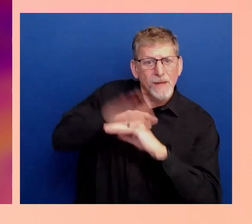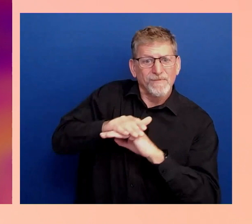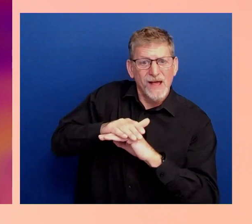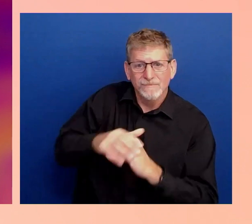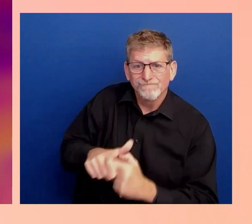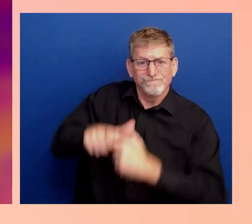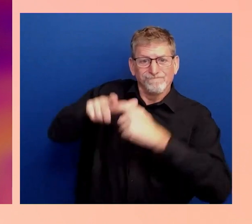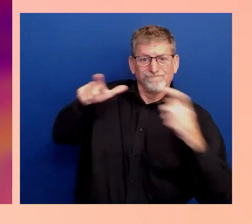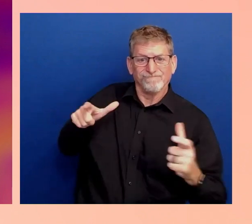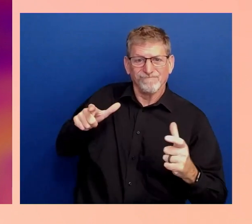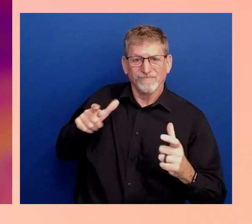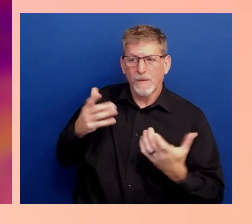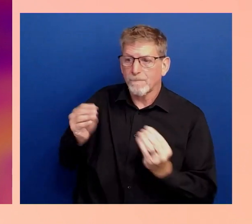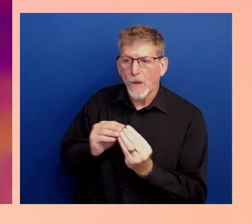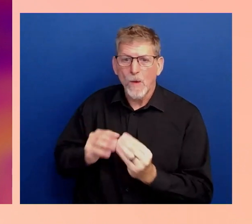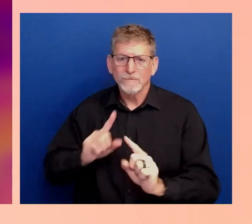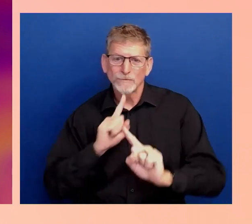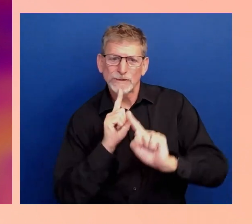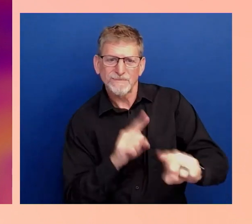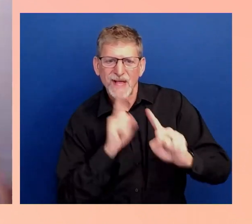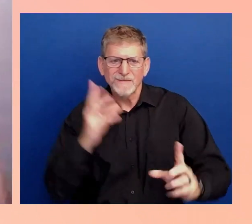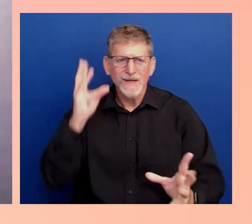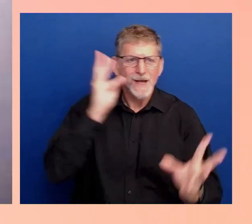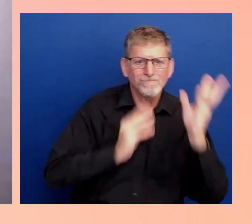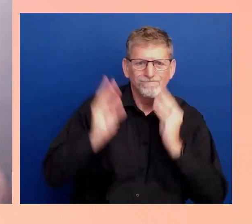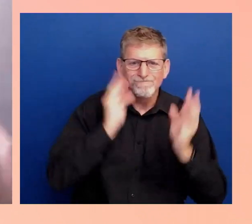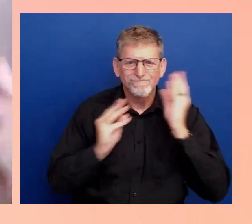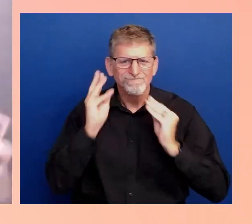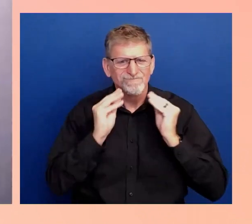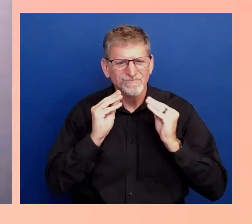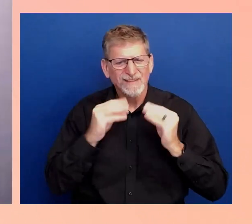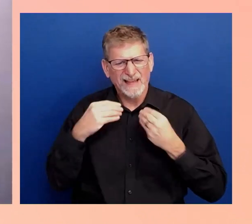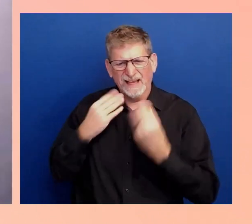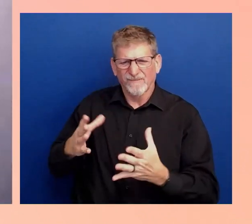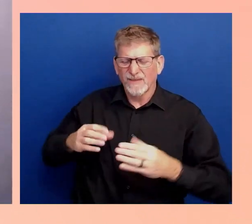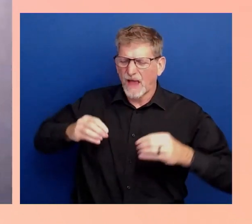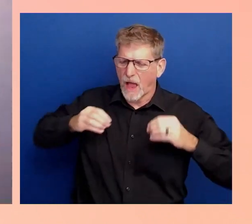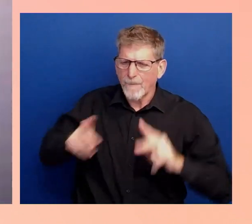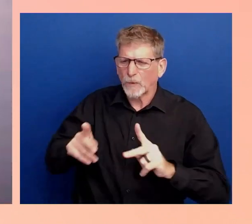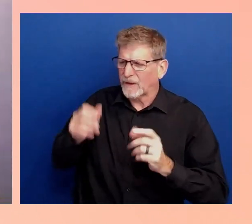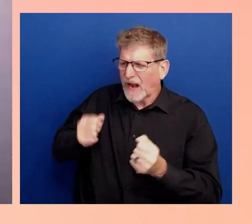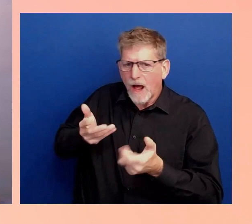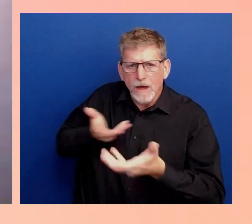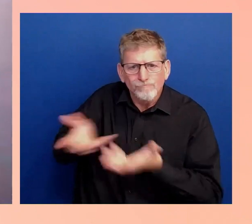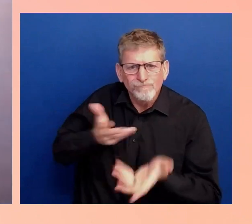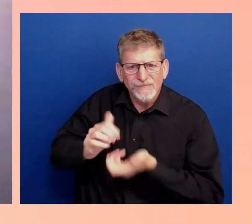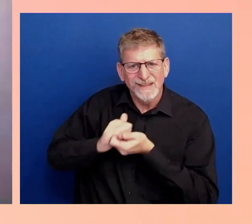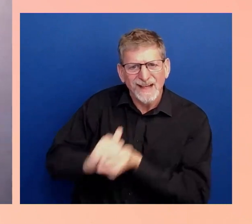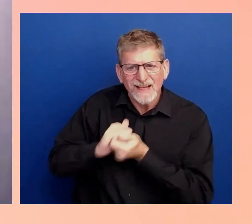this opportunity to engage. That's not rooted in ableism that's not rooted in,